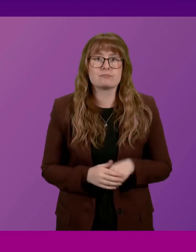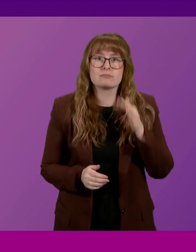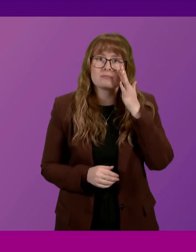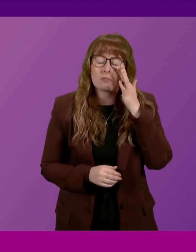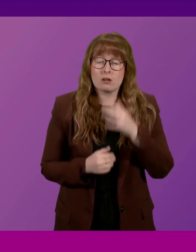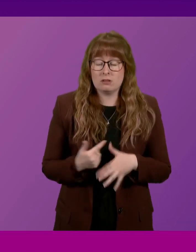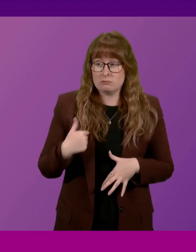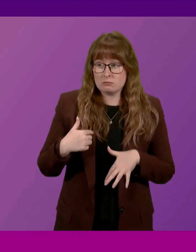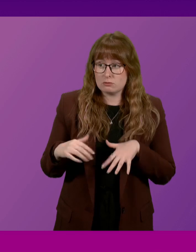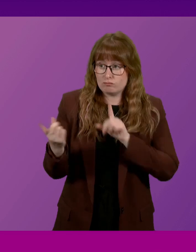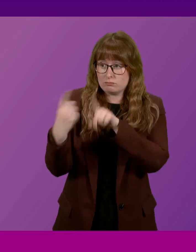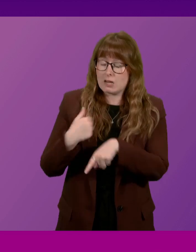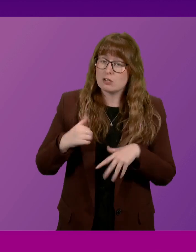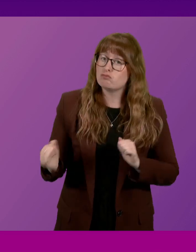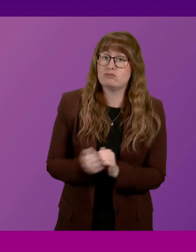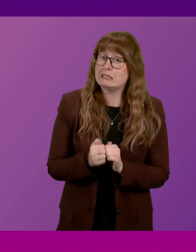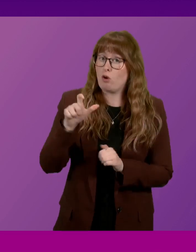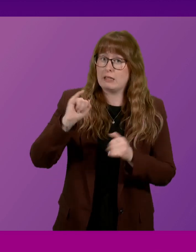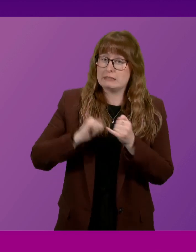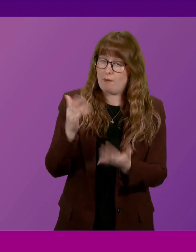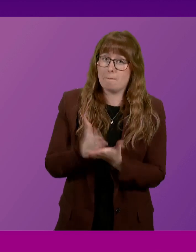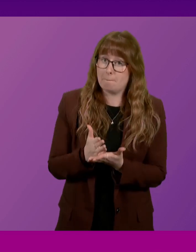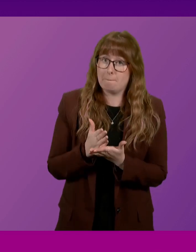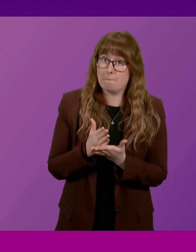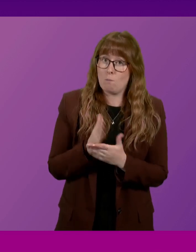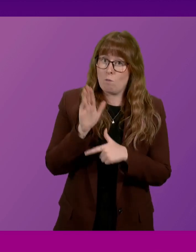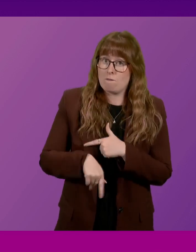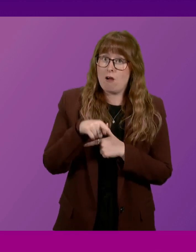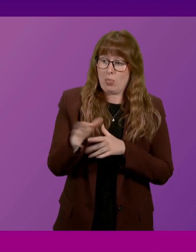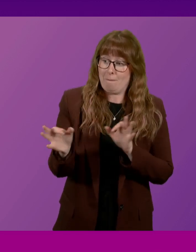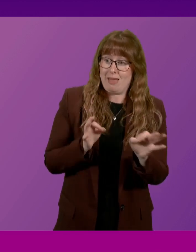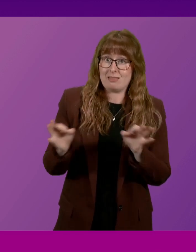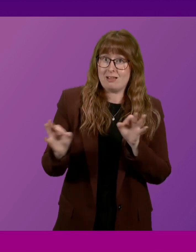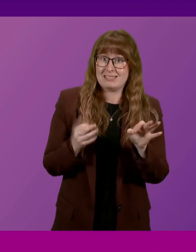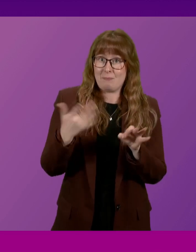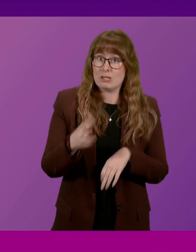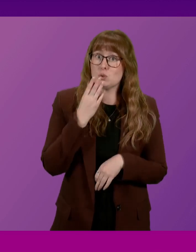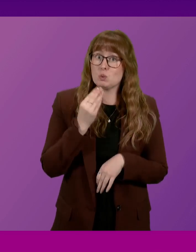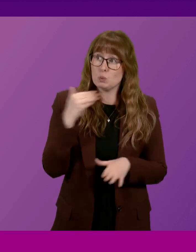I agree with Collette Stevenson about the methods that are being used to address the